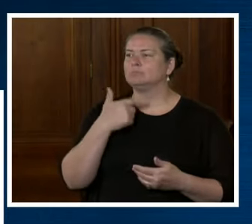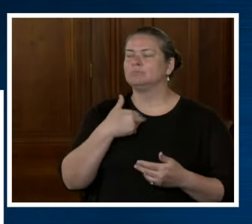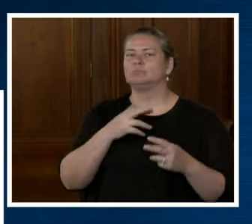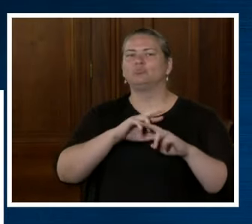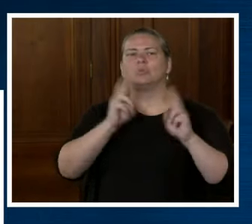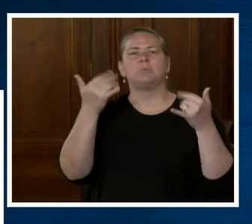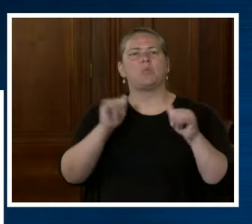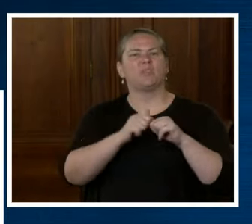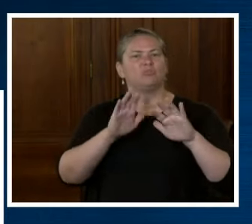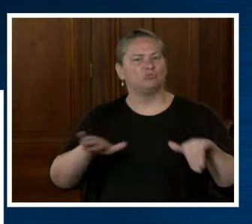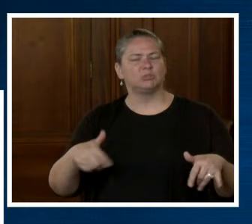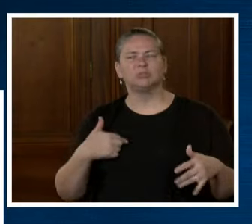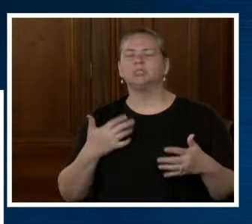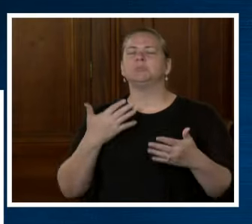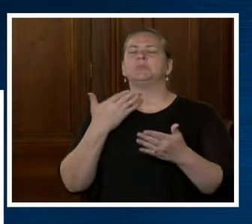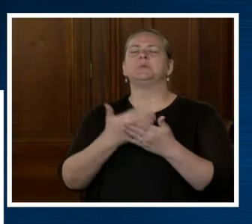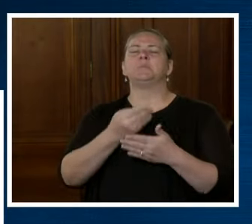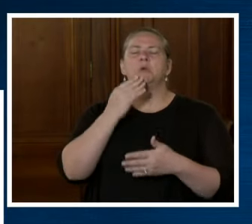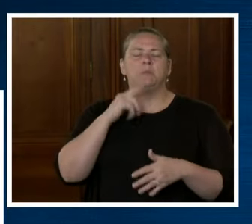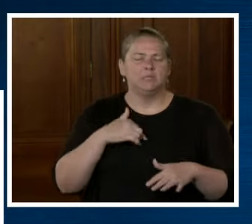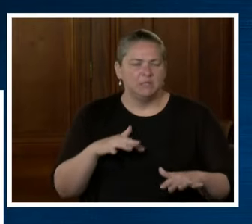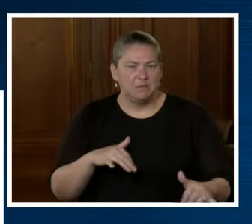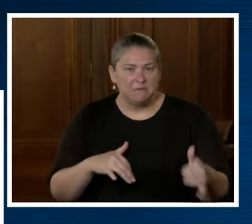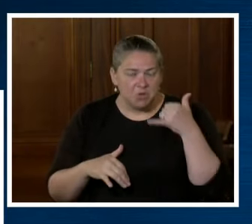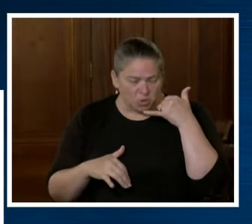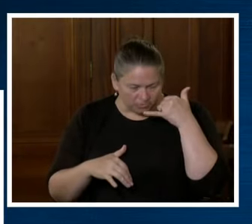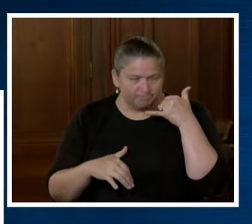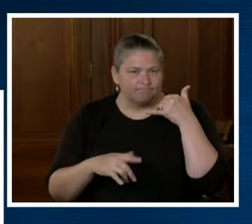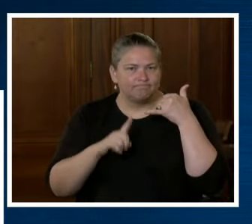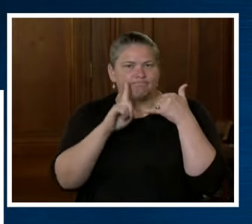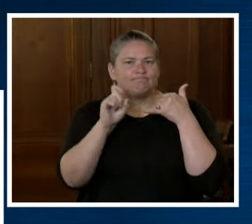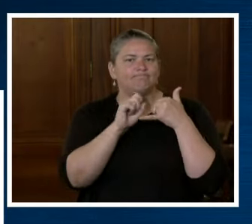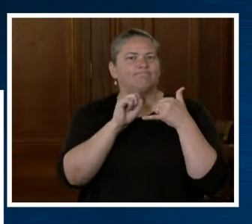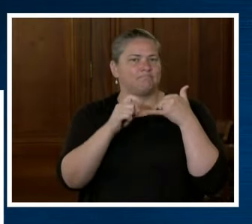HELPED PEOPLE GET THE HEALTH